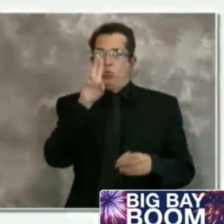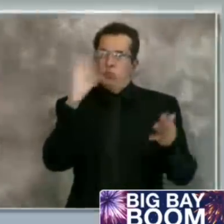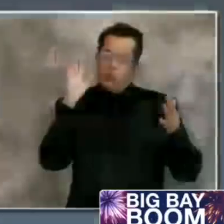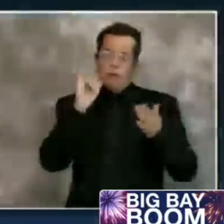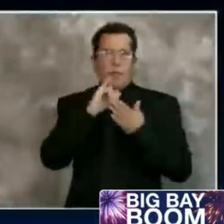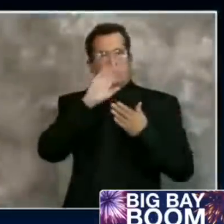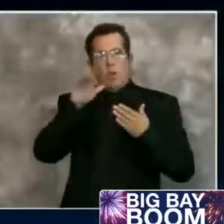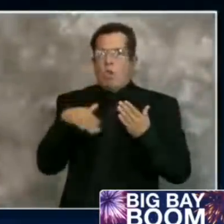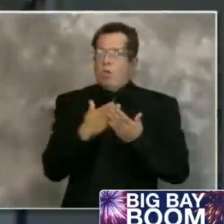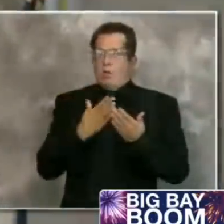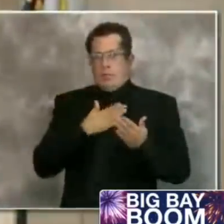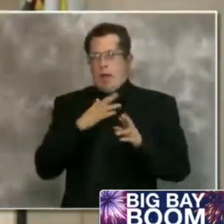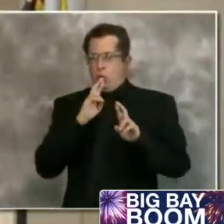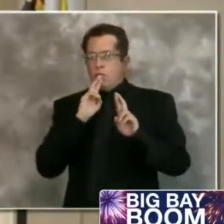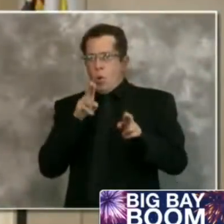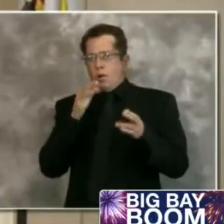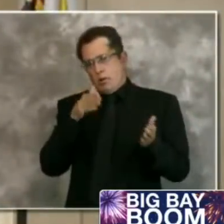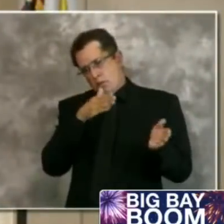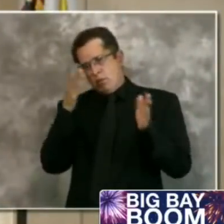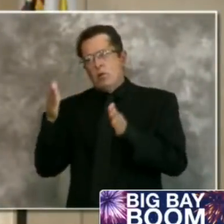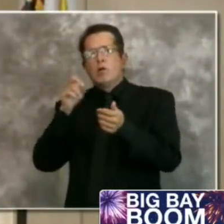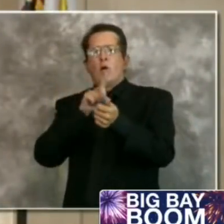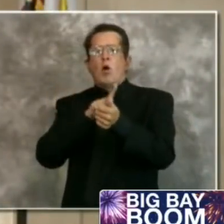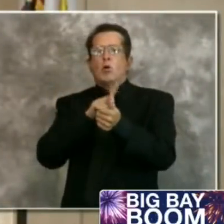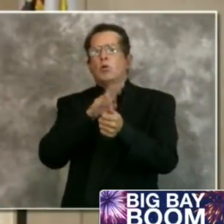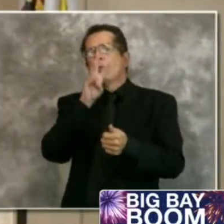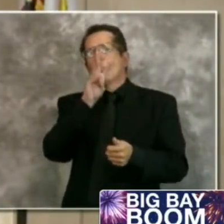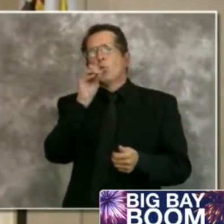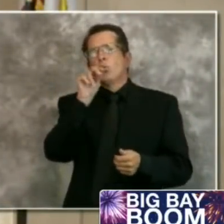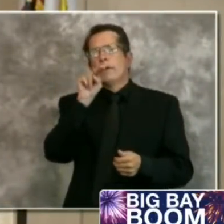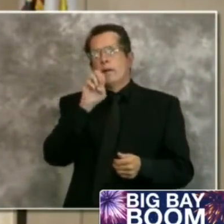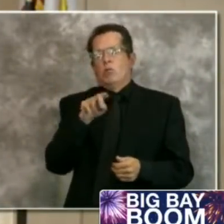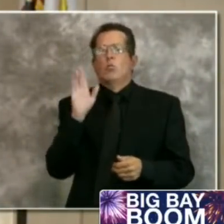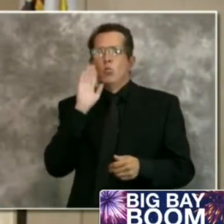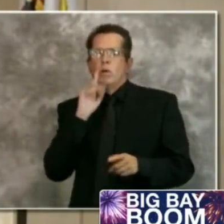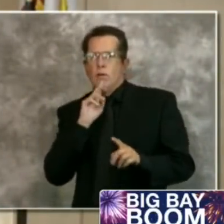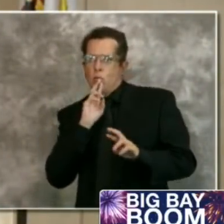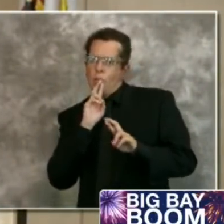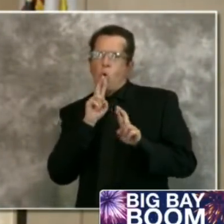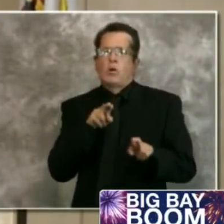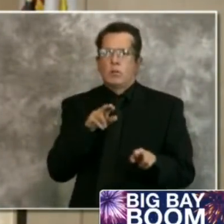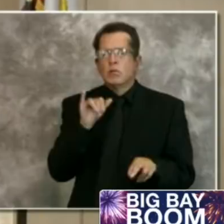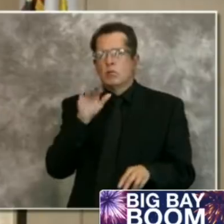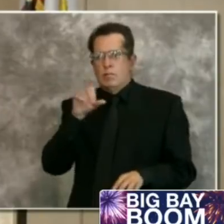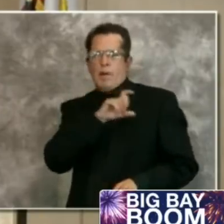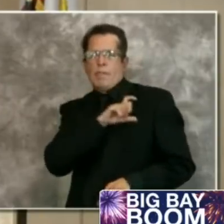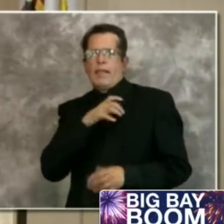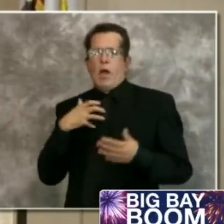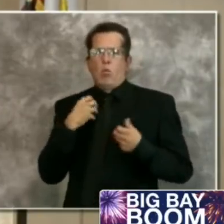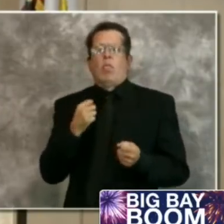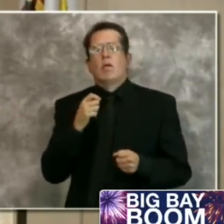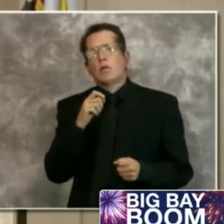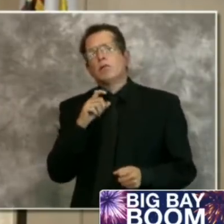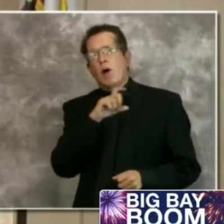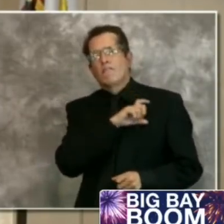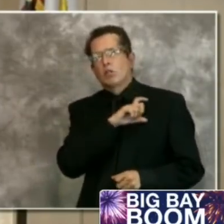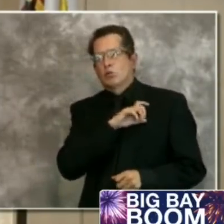A LITTLE YESTERDAY TO TODAY IN TERMS OF OVERALL ICU CAPACITY UTILIZATION OR THAT CONCLUDES MY C-SECTION REPORT ON NOW TURNED OVER TO DOCTOR WOOTEN